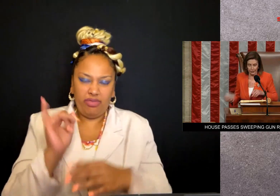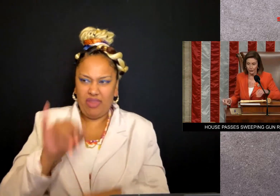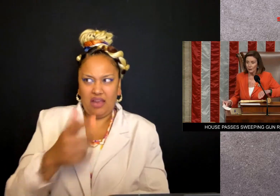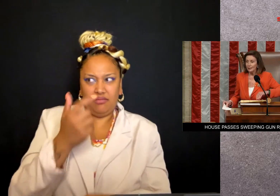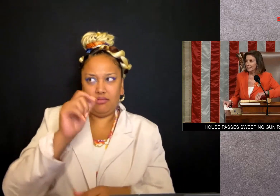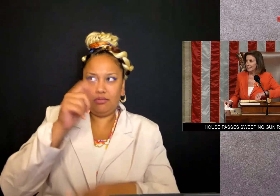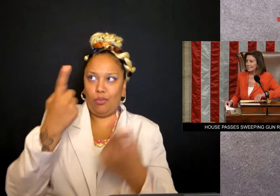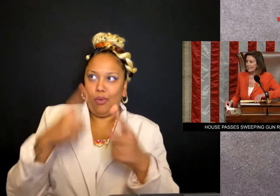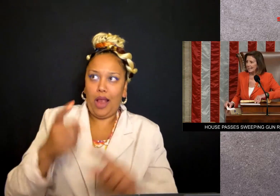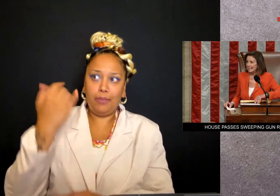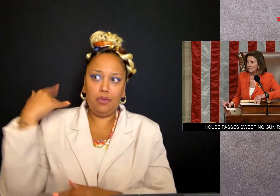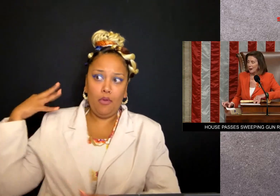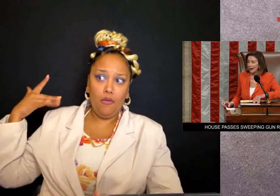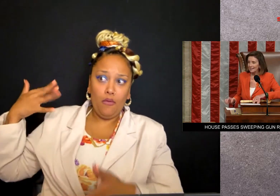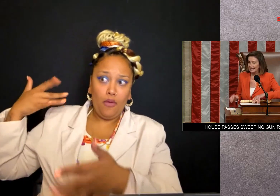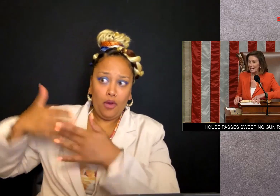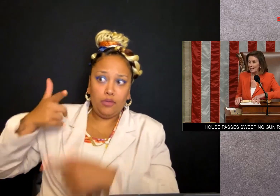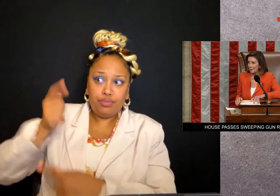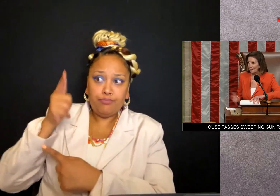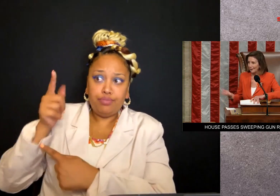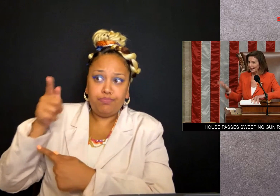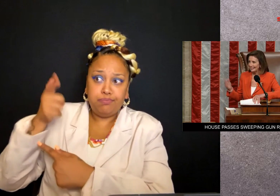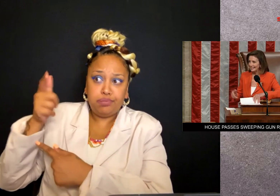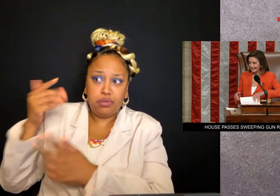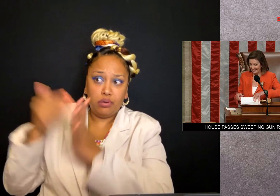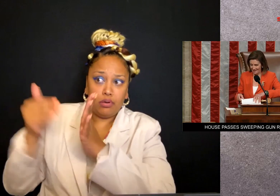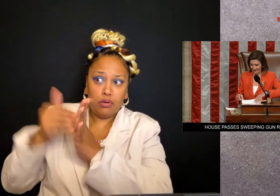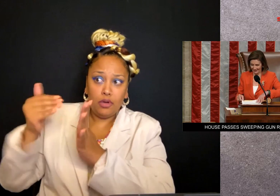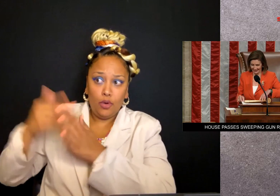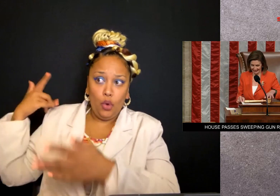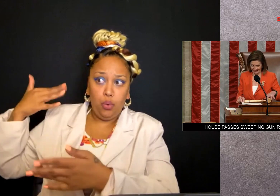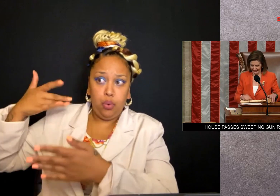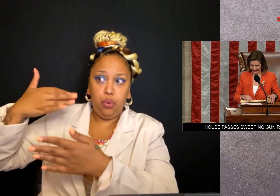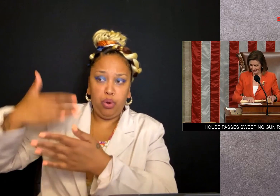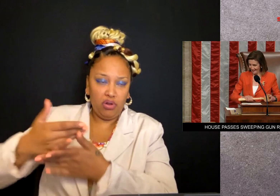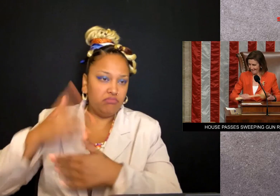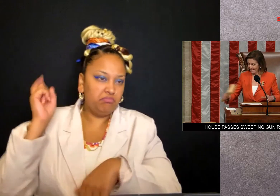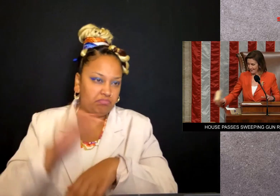package of gun-control legislation in response to recent mass shootings